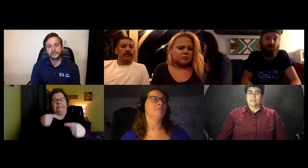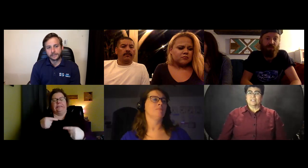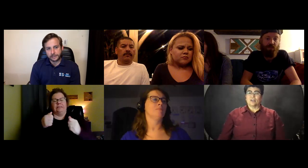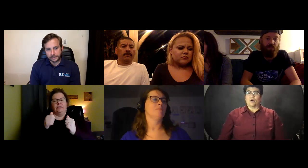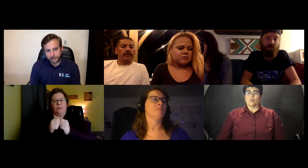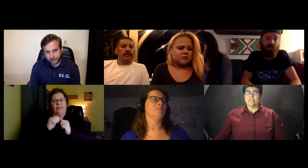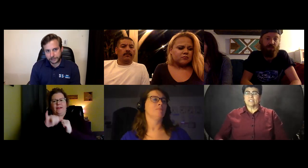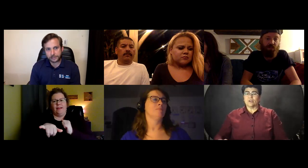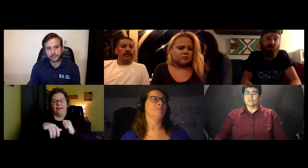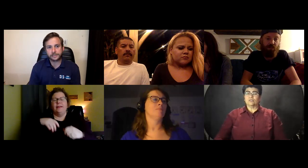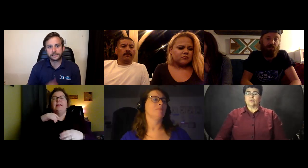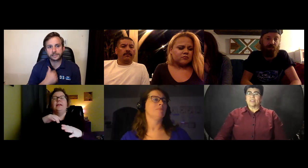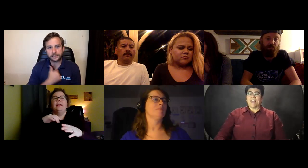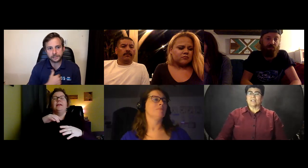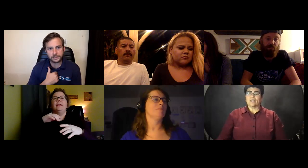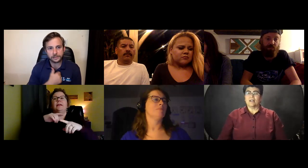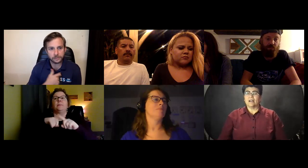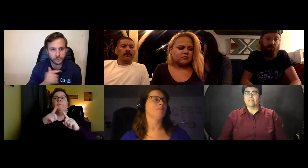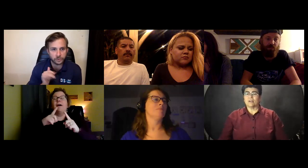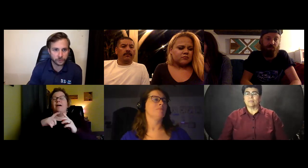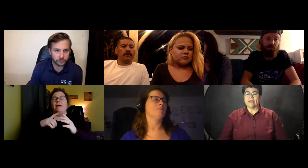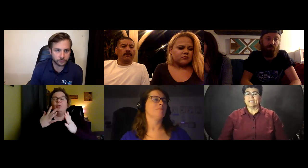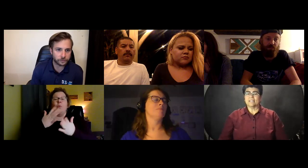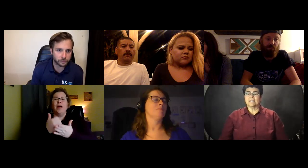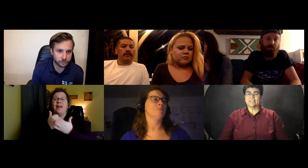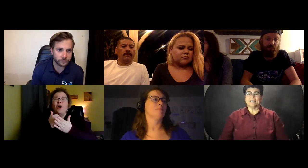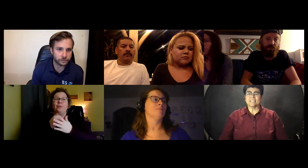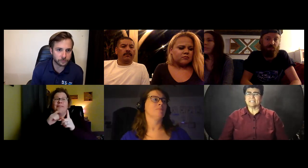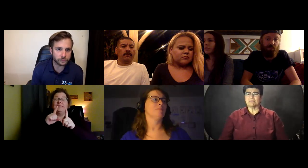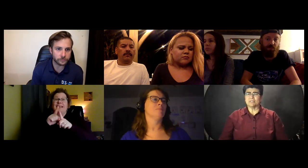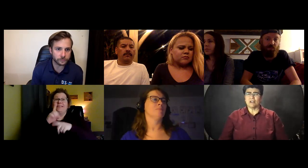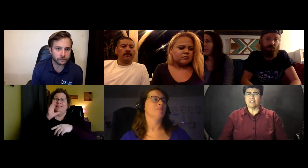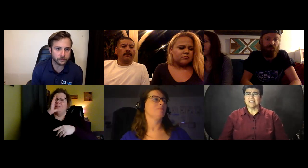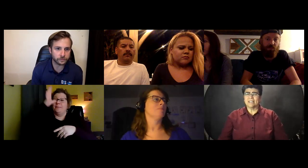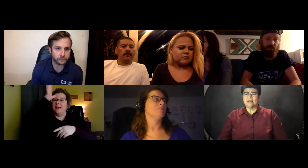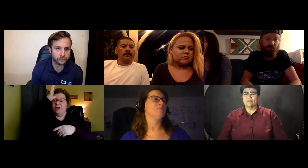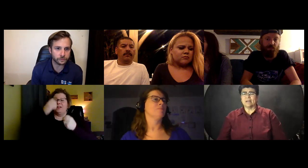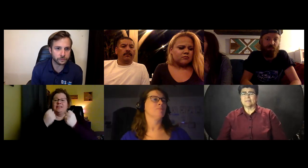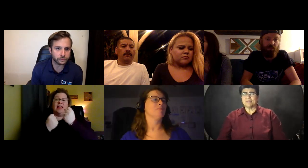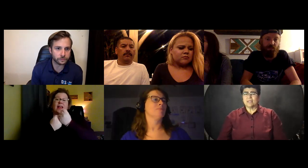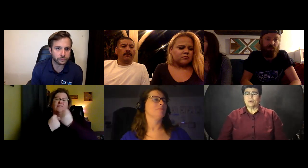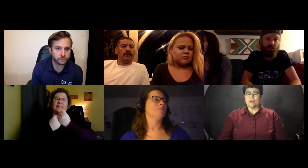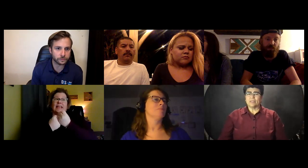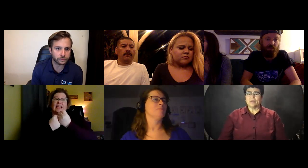so we struggled with that uh for a bit